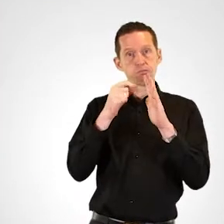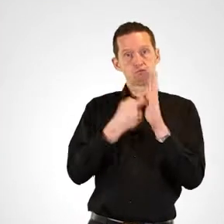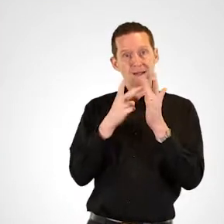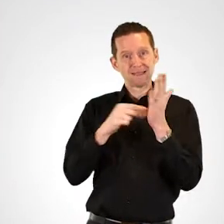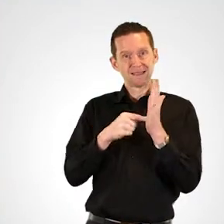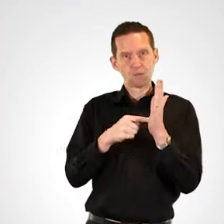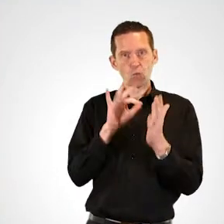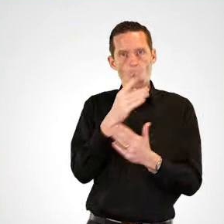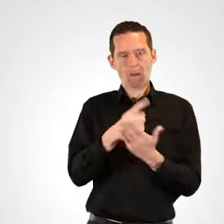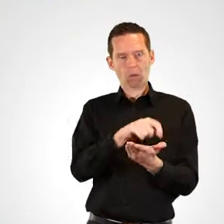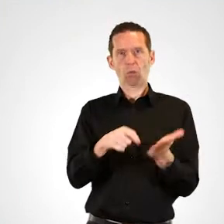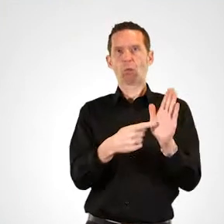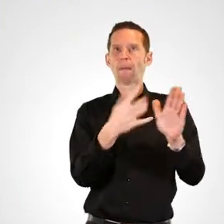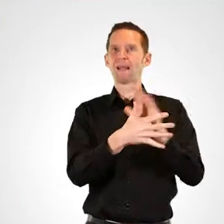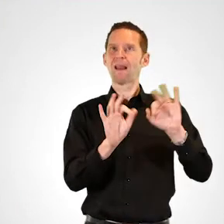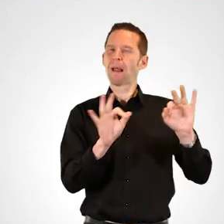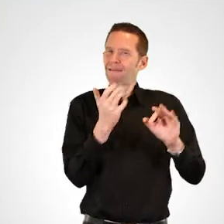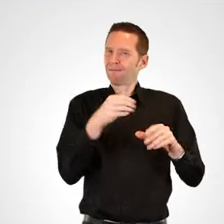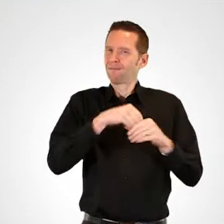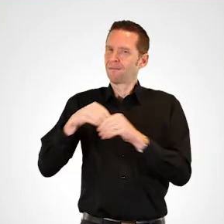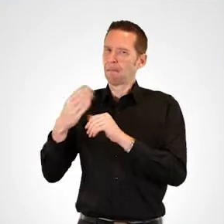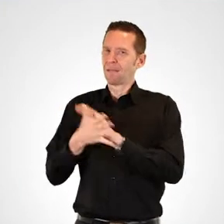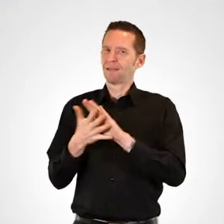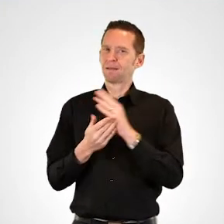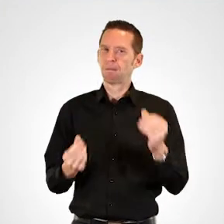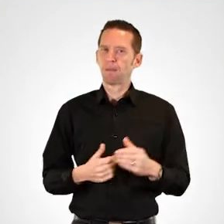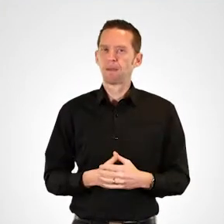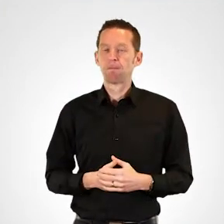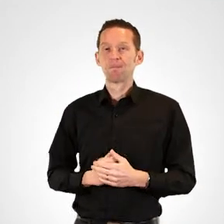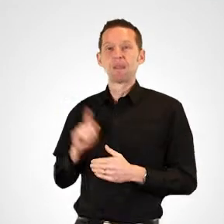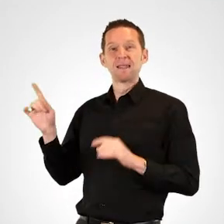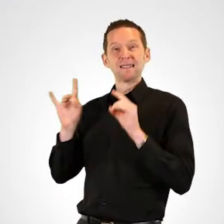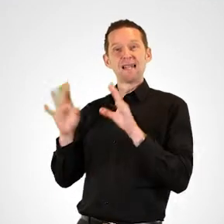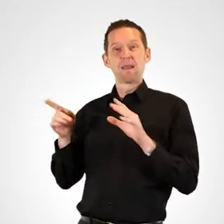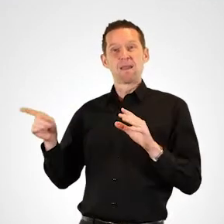it's not just marks on a page. And they're starting to make their very first early forays